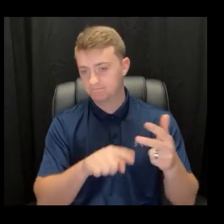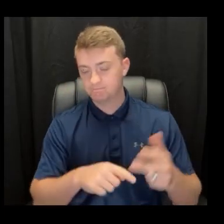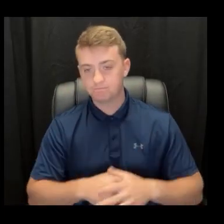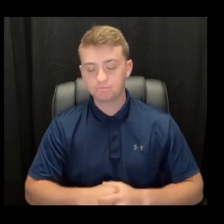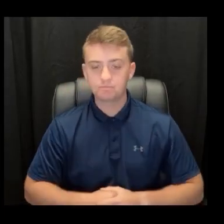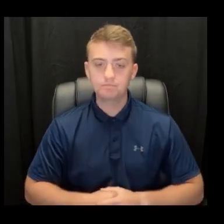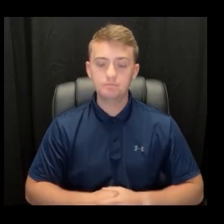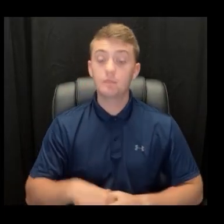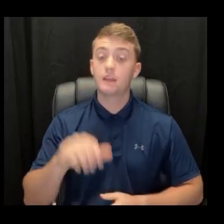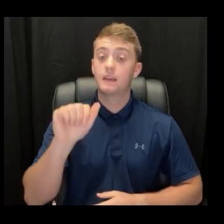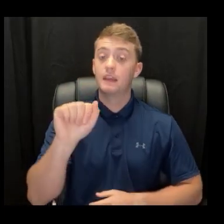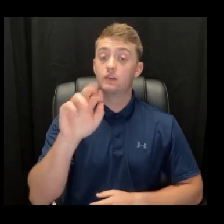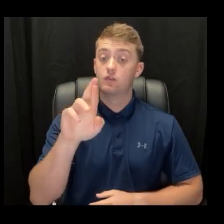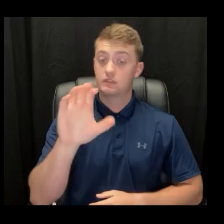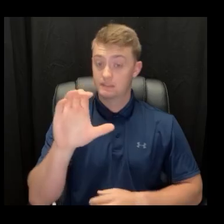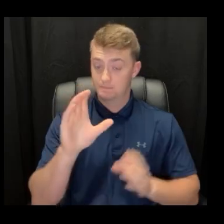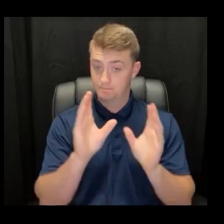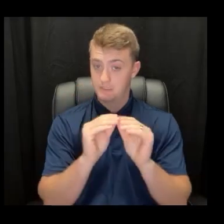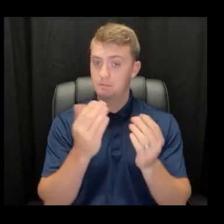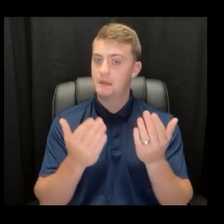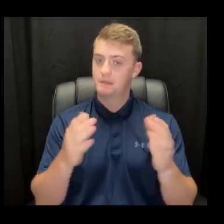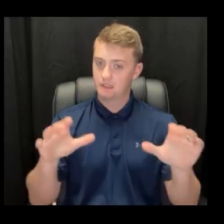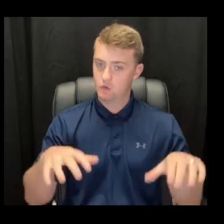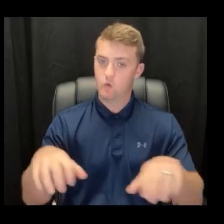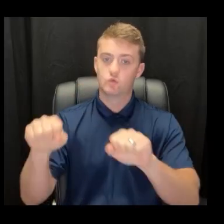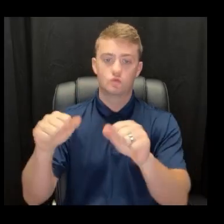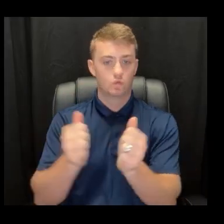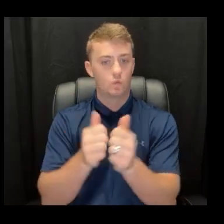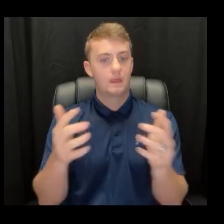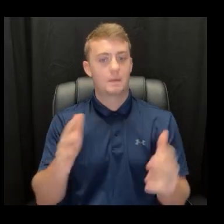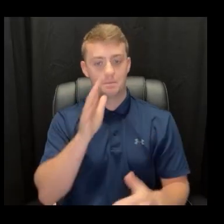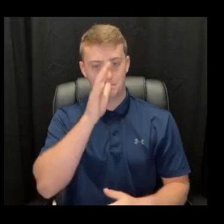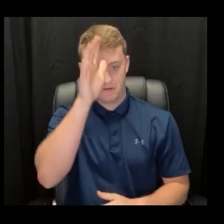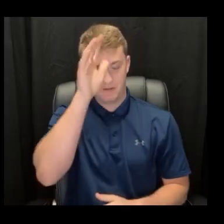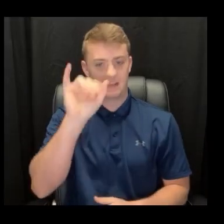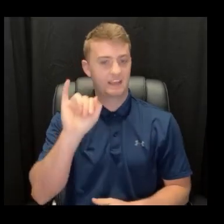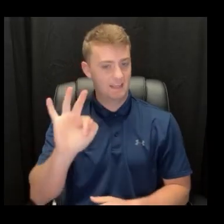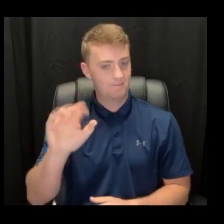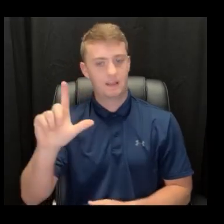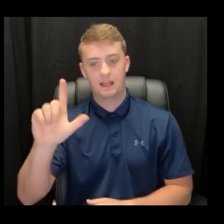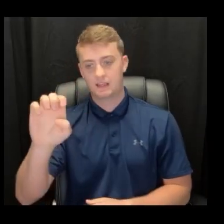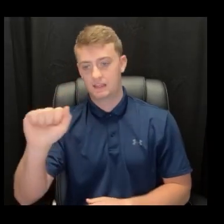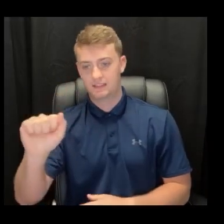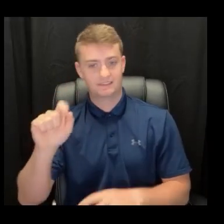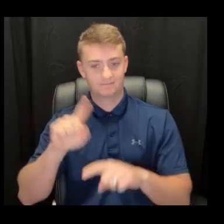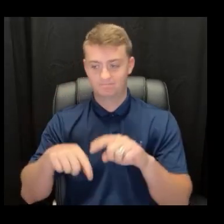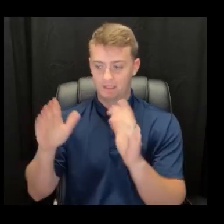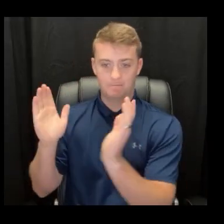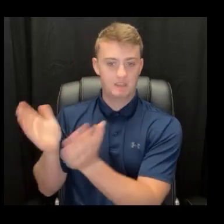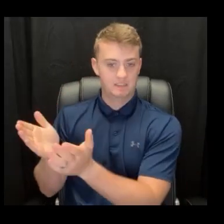The ARC meeting may be conducted without a parent if the LEA is unable to convince the parent to